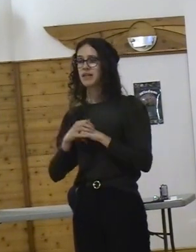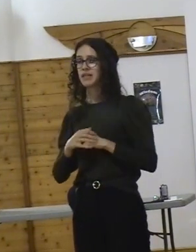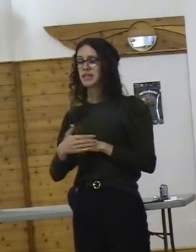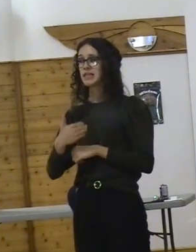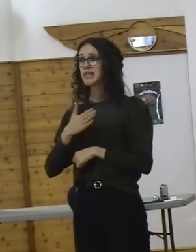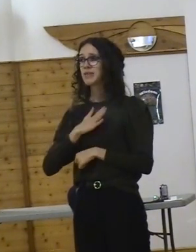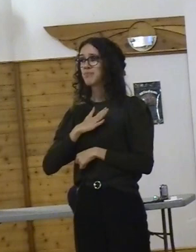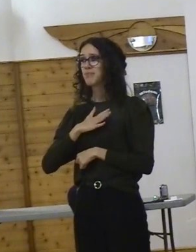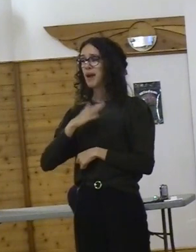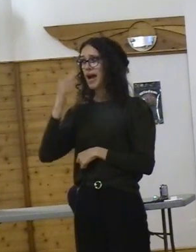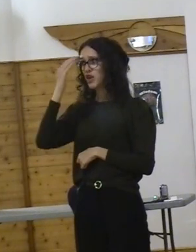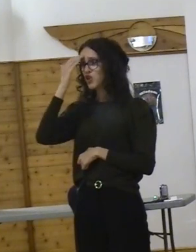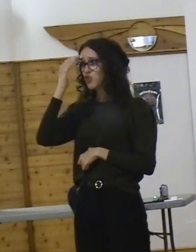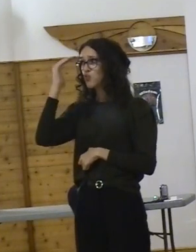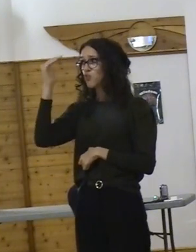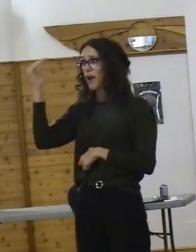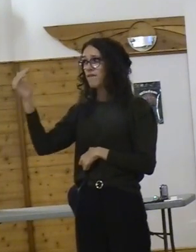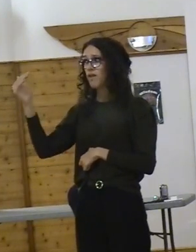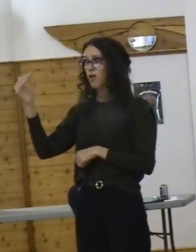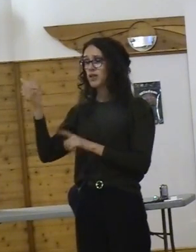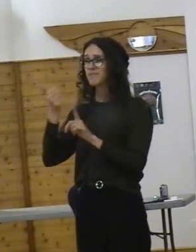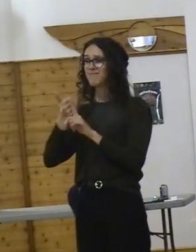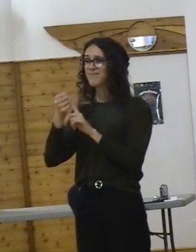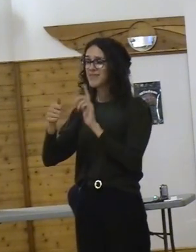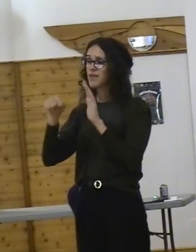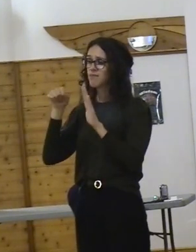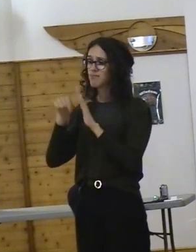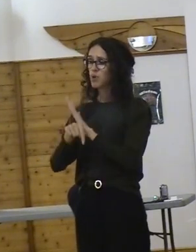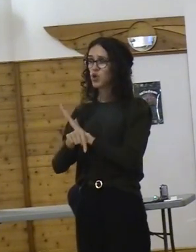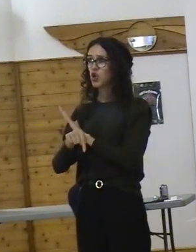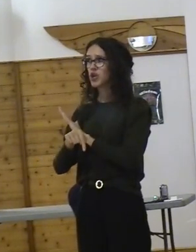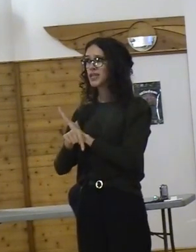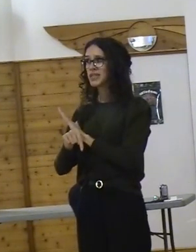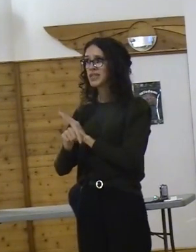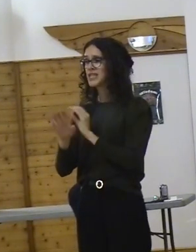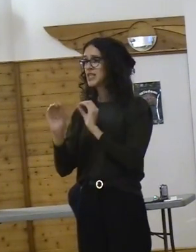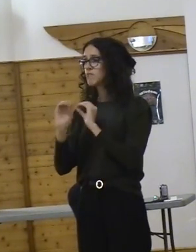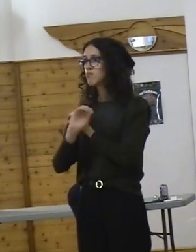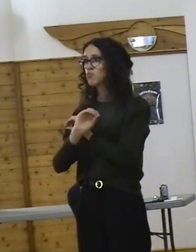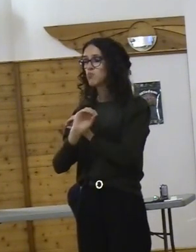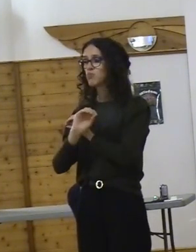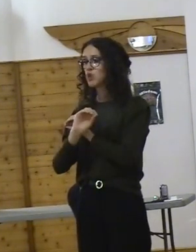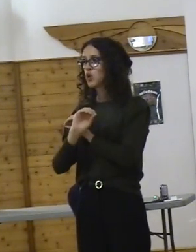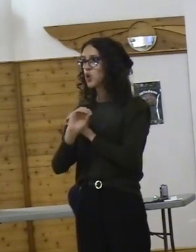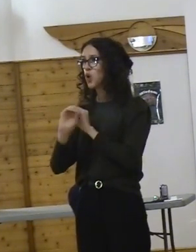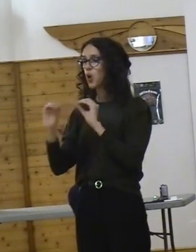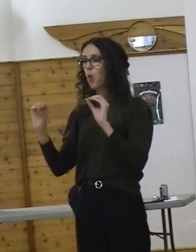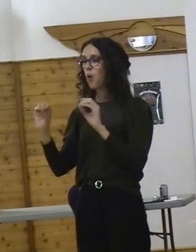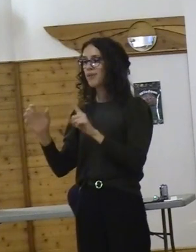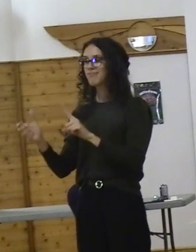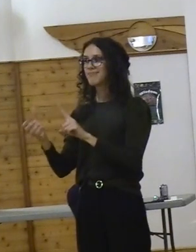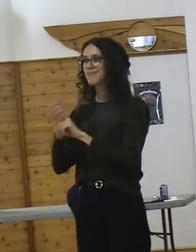My grandfather was murdered. And no one came forward.